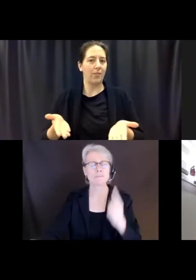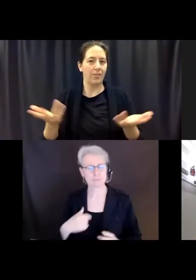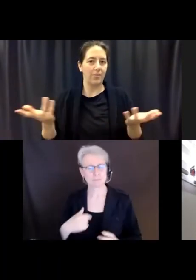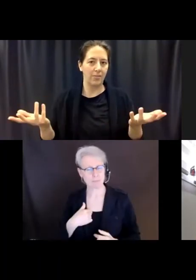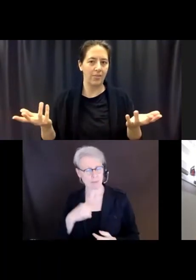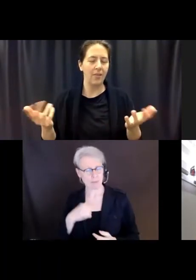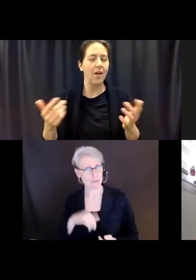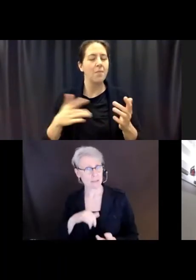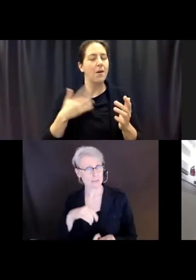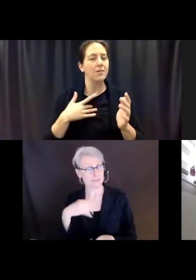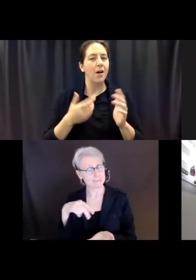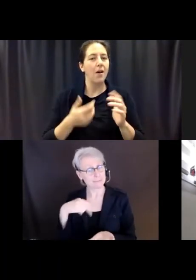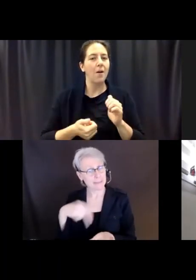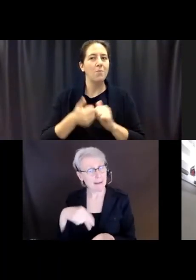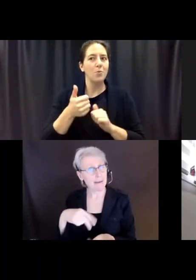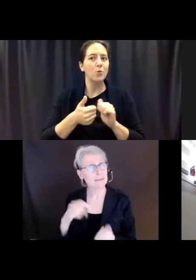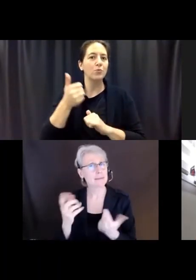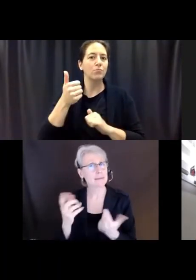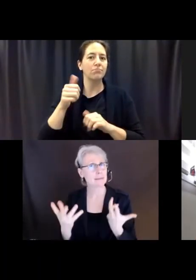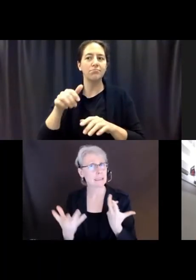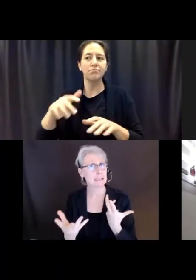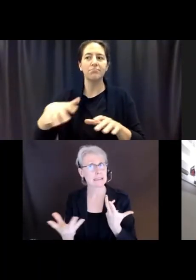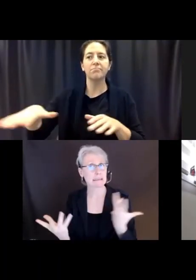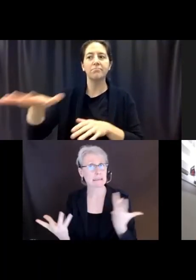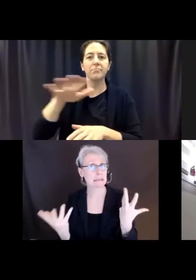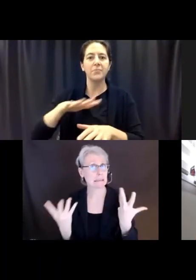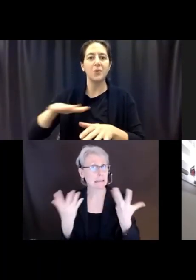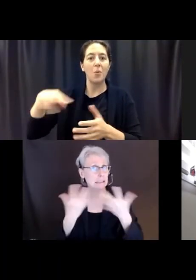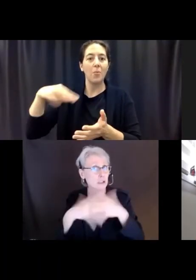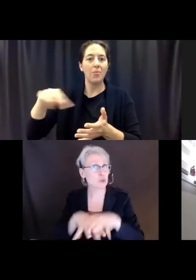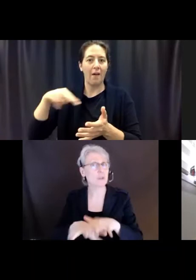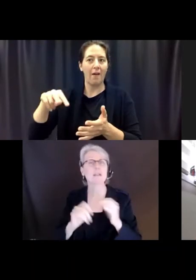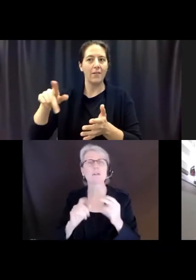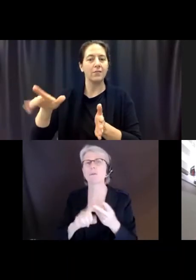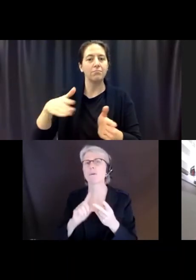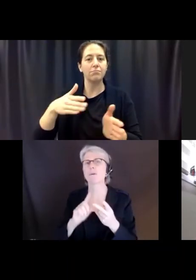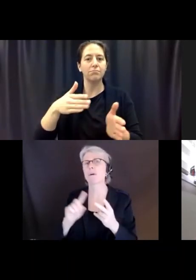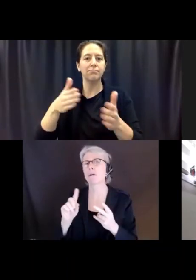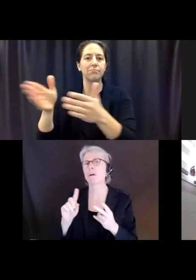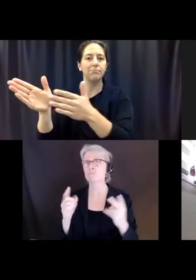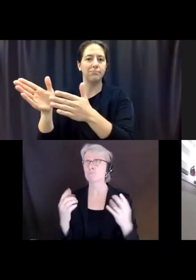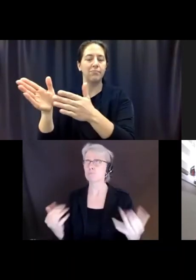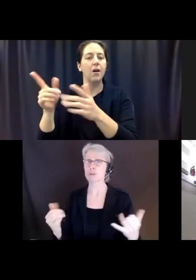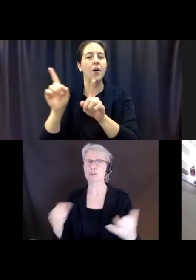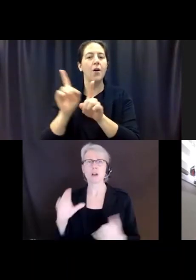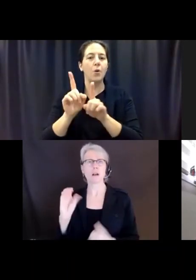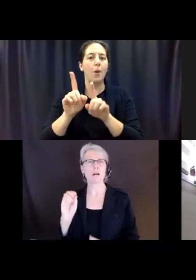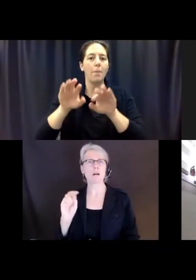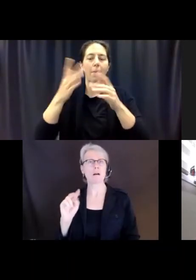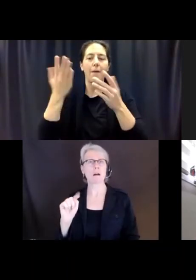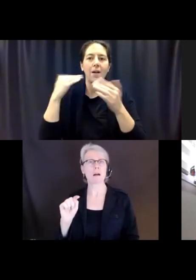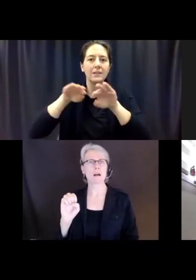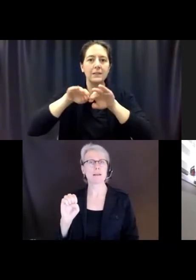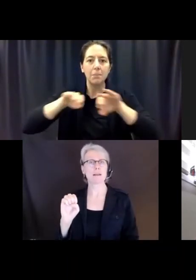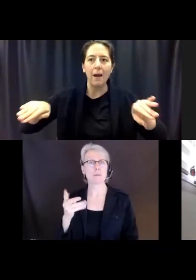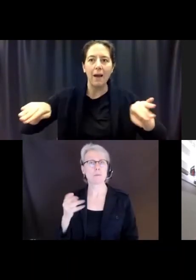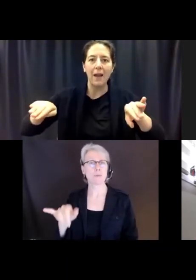ONLY CONTEMPORARY DANCE, MODERN DANCE? SO IT SEEMS TO ME THAT THIS IS A NEW ORDER IN